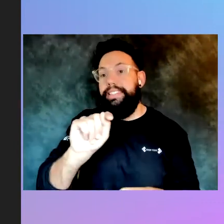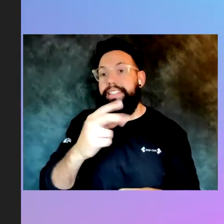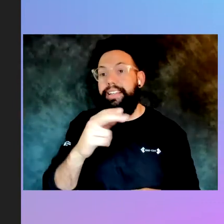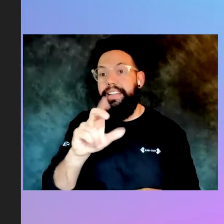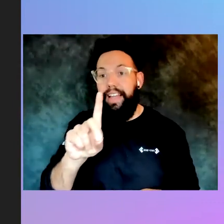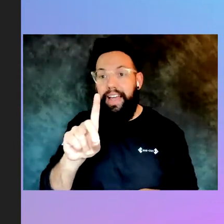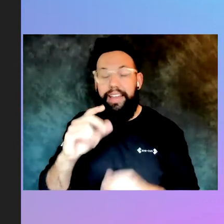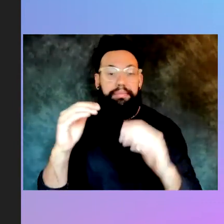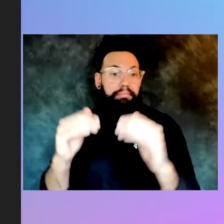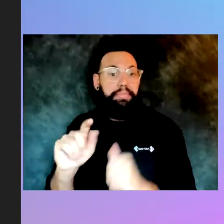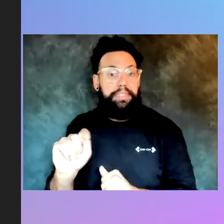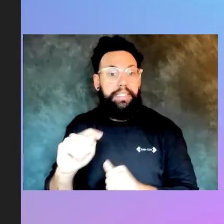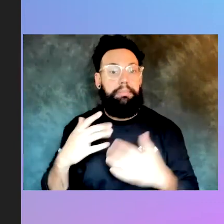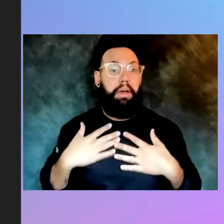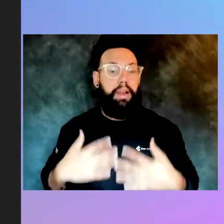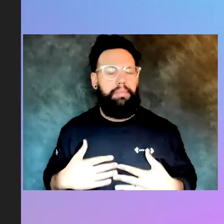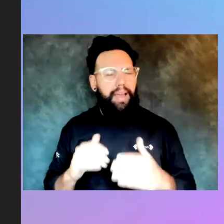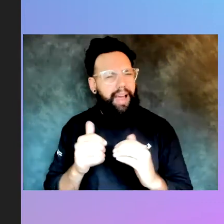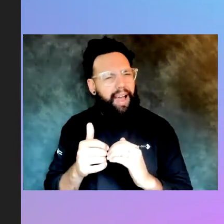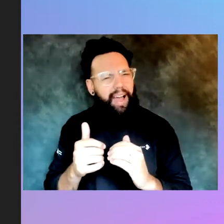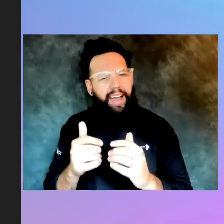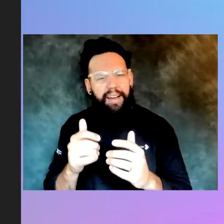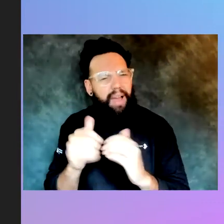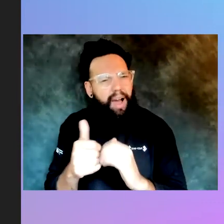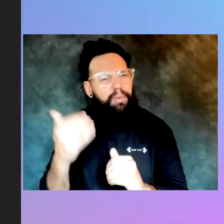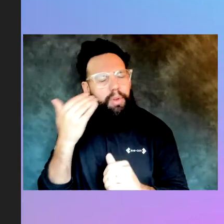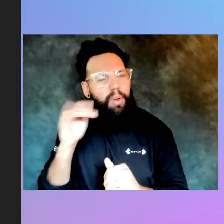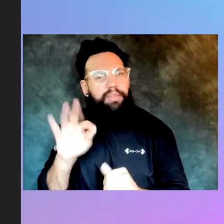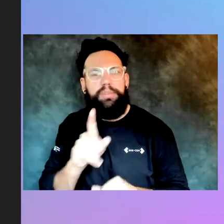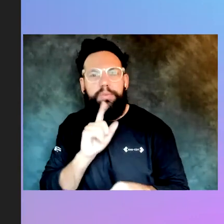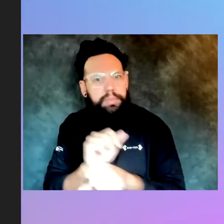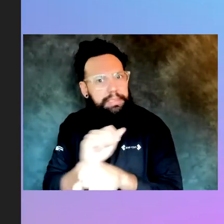do we know what is presented to